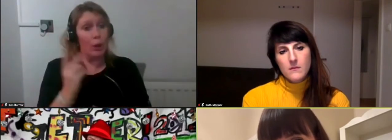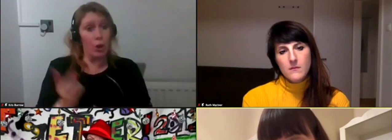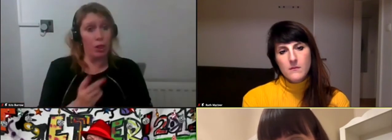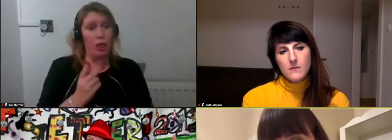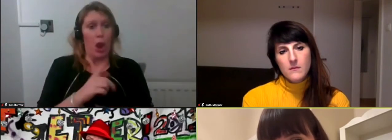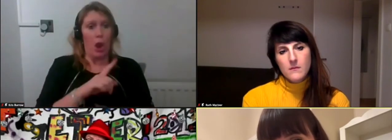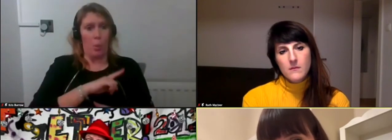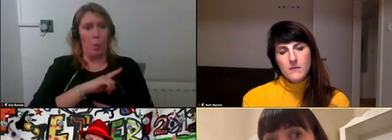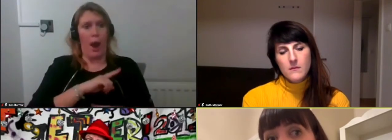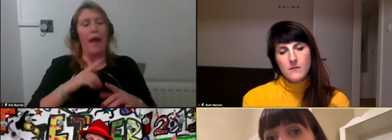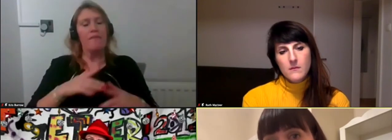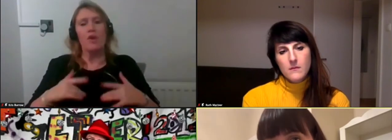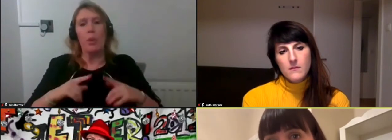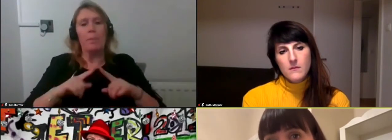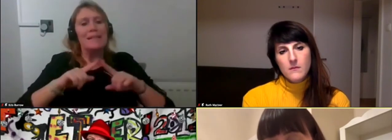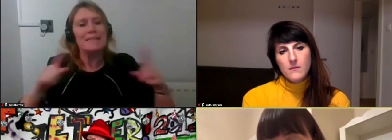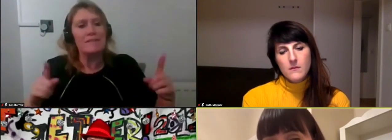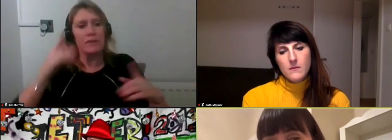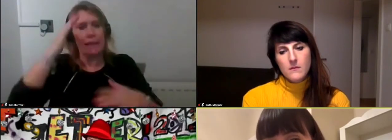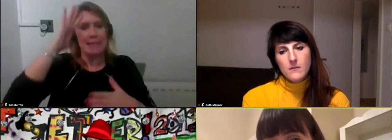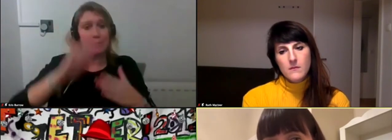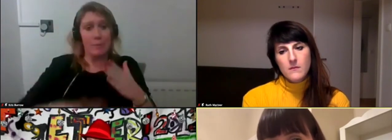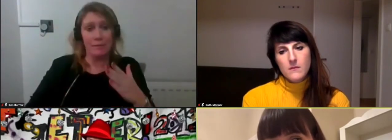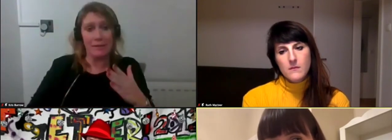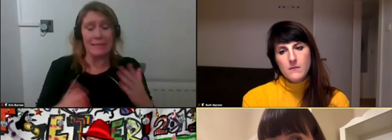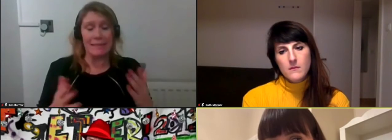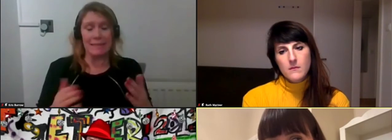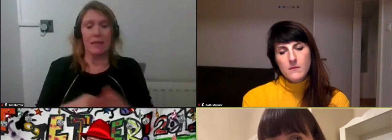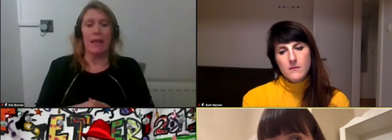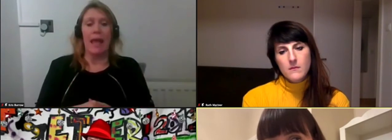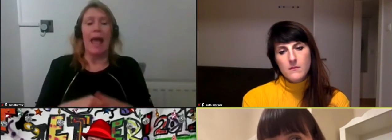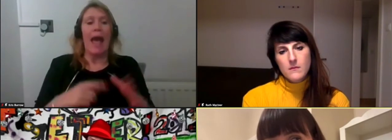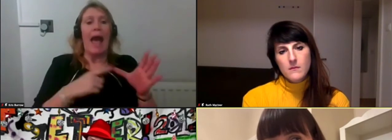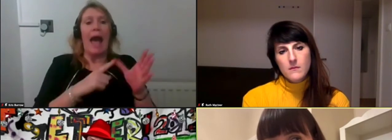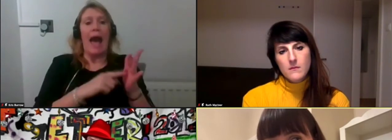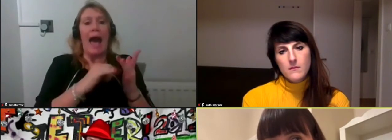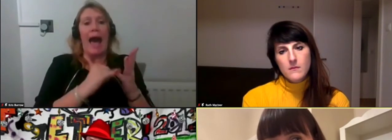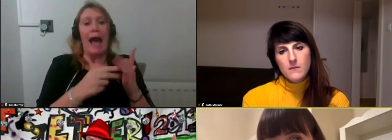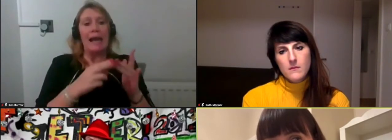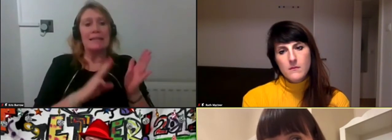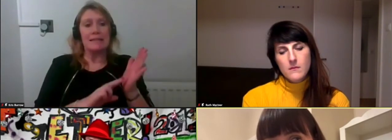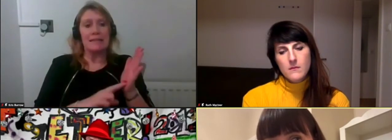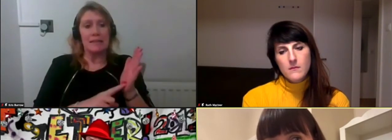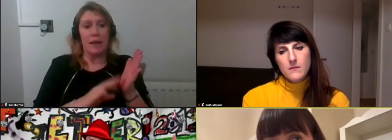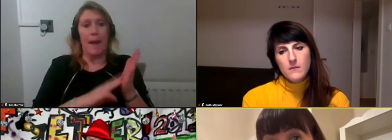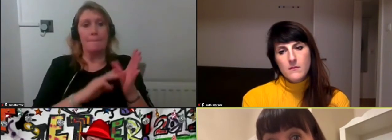experiences." Alison Marchant, a mid-career installation artist who runs